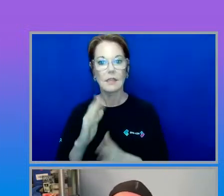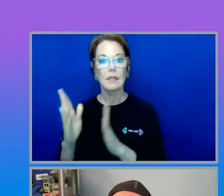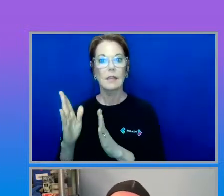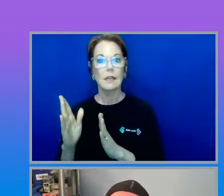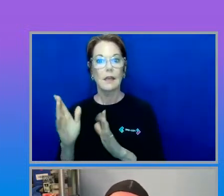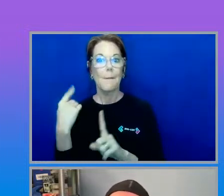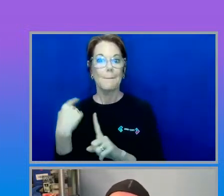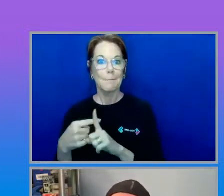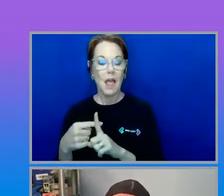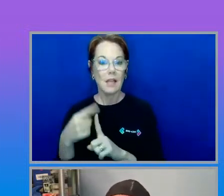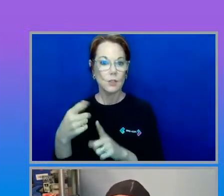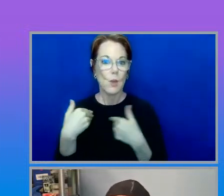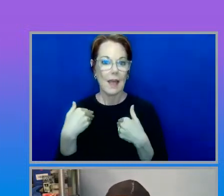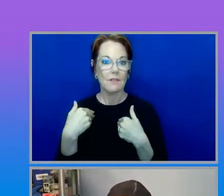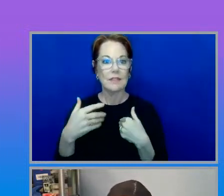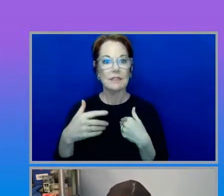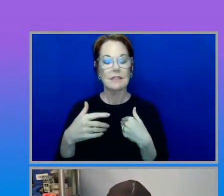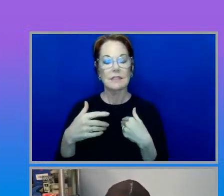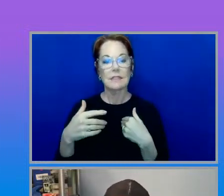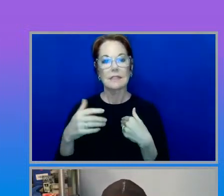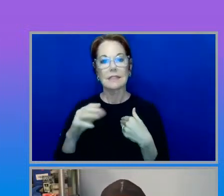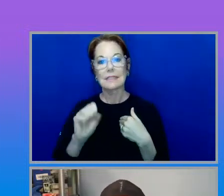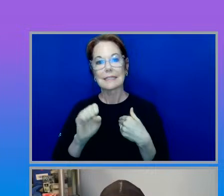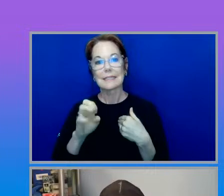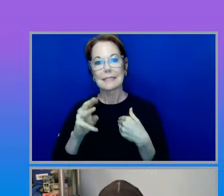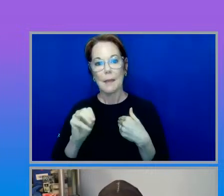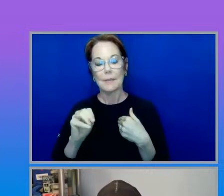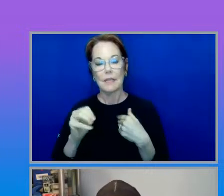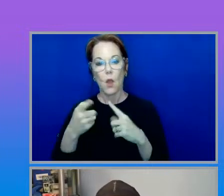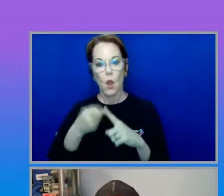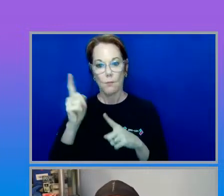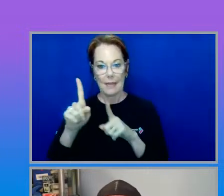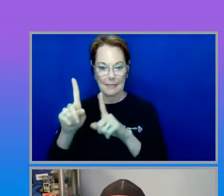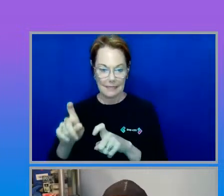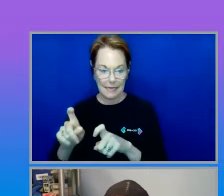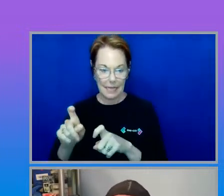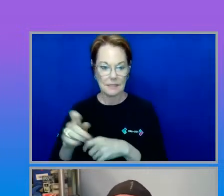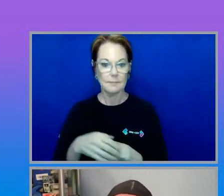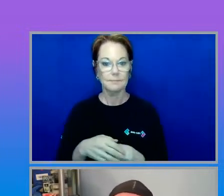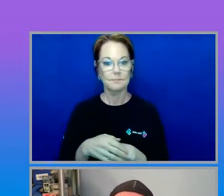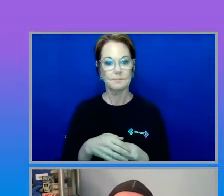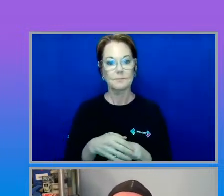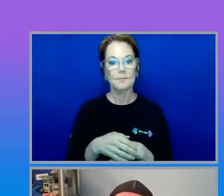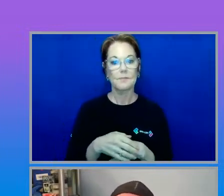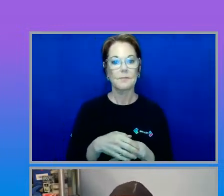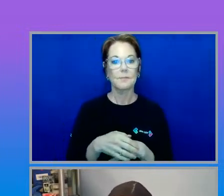coverage even more. With semi automated tests, the intelligent